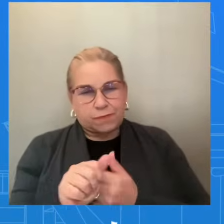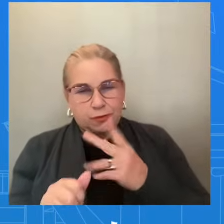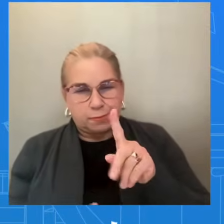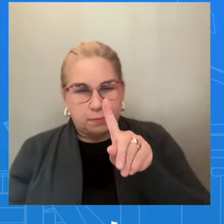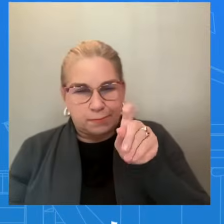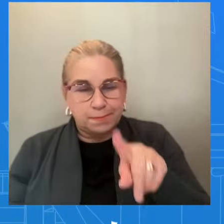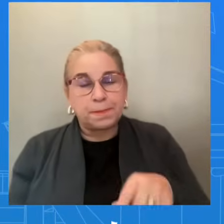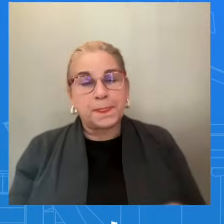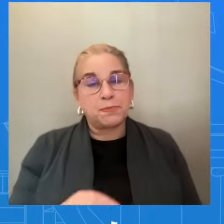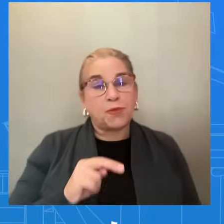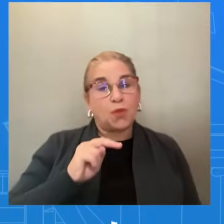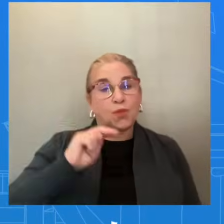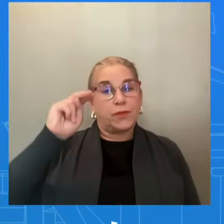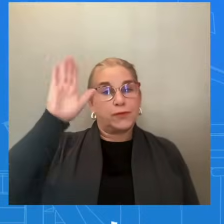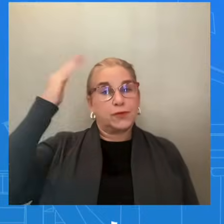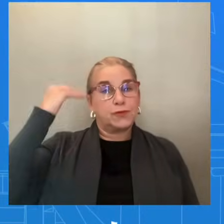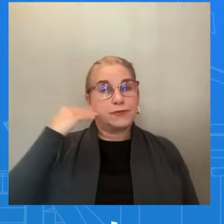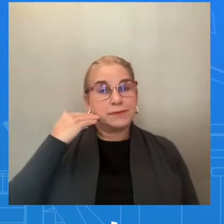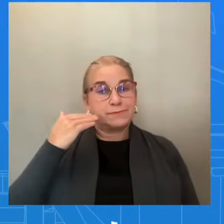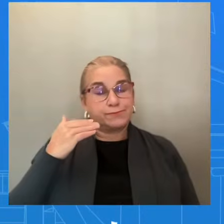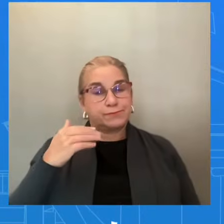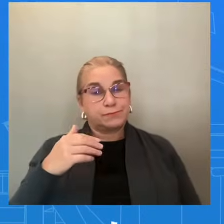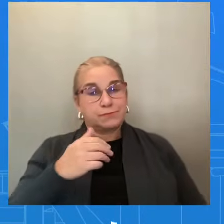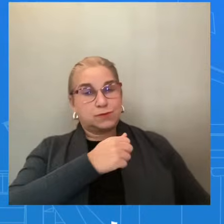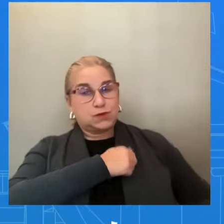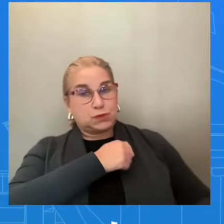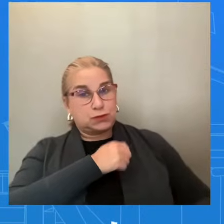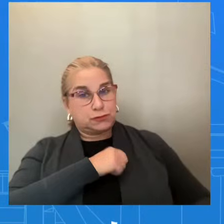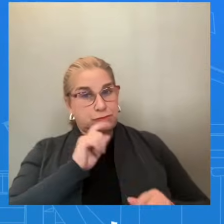in Ukraine. Some are suggesting that there are around 3-